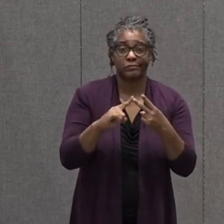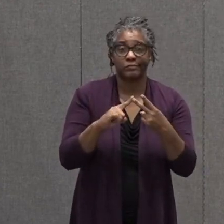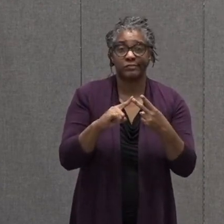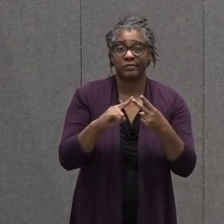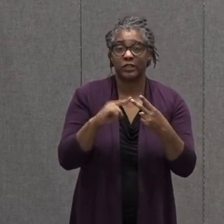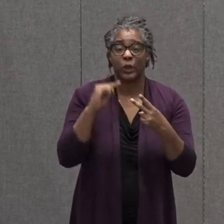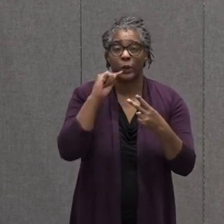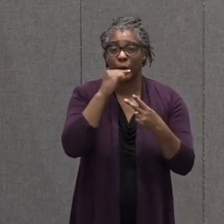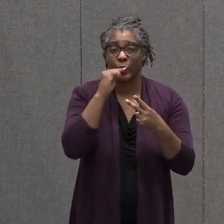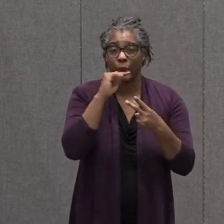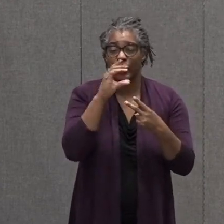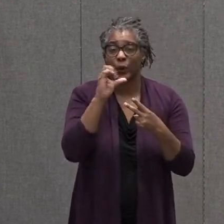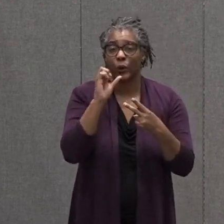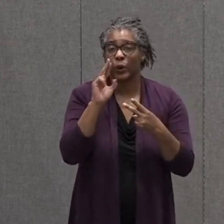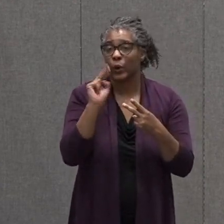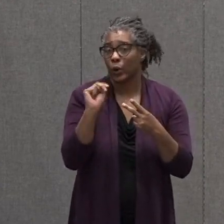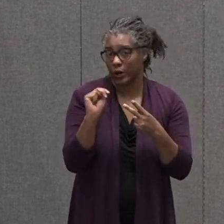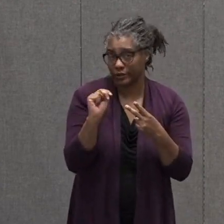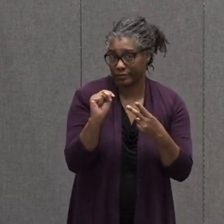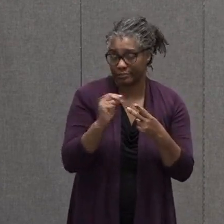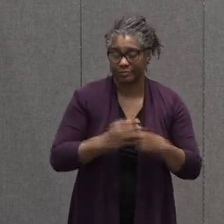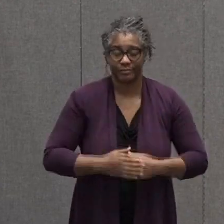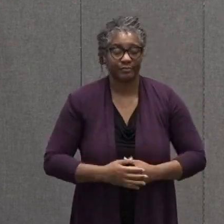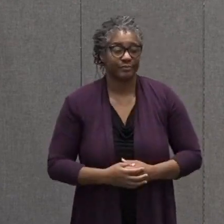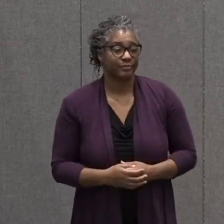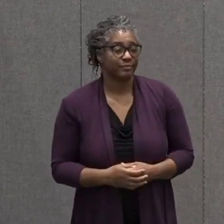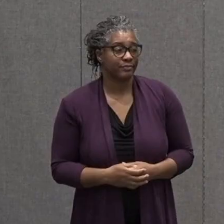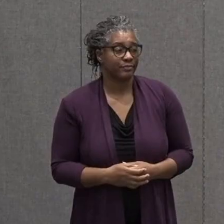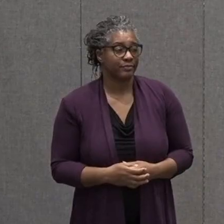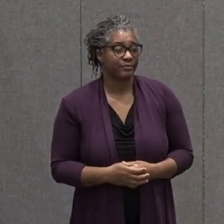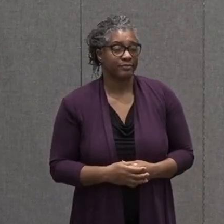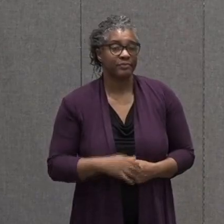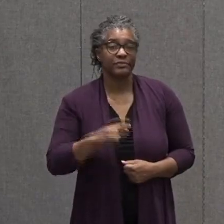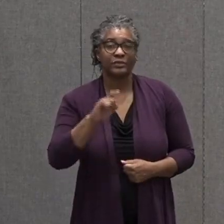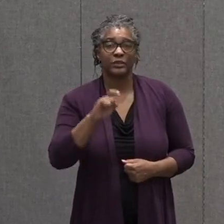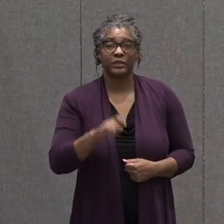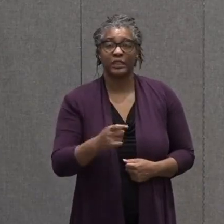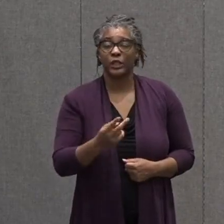Another thing that we're going to need, is we're going to need two tablespoons of peanut butter.